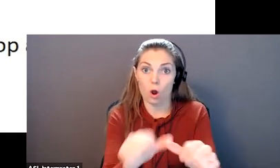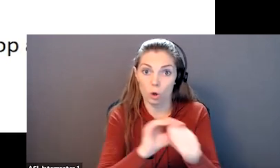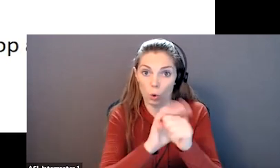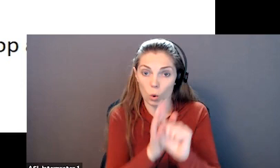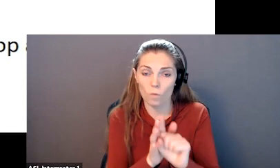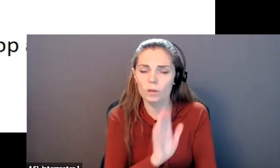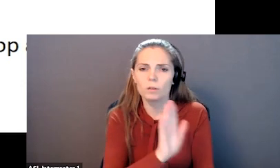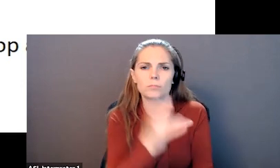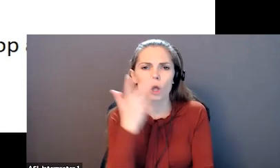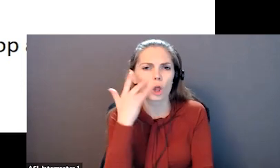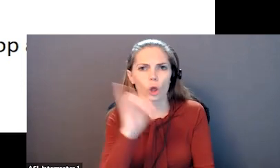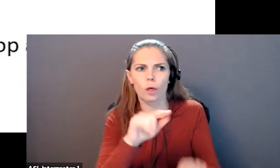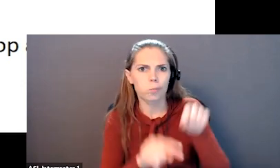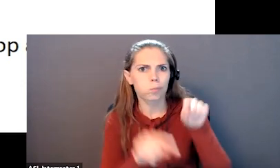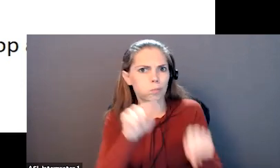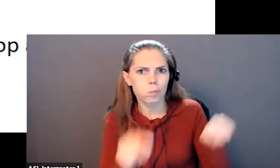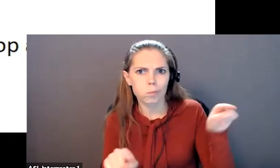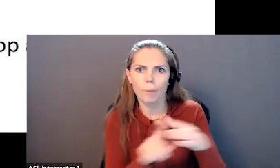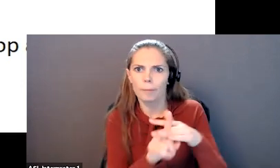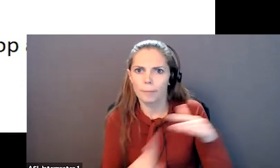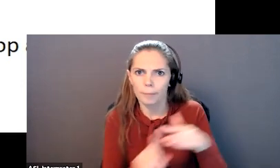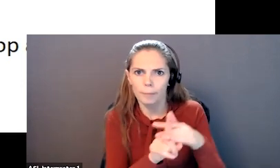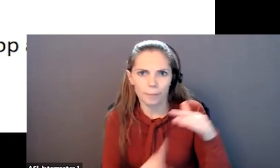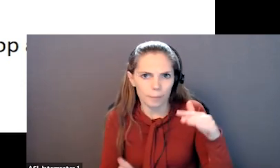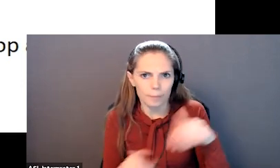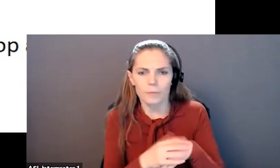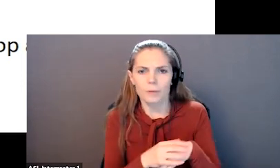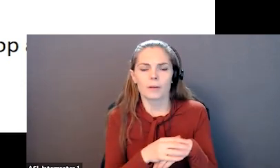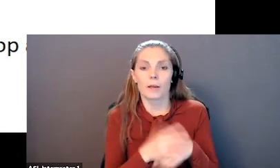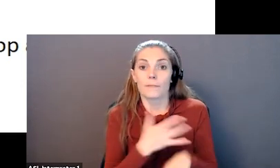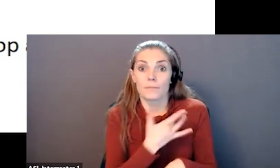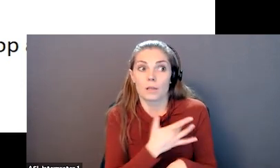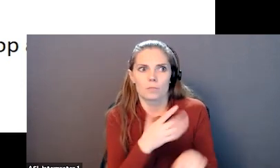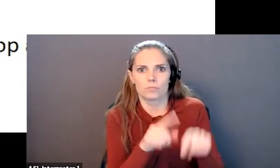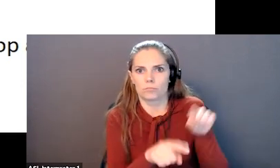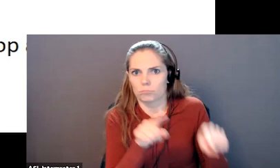in nature, people living with long COVID often experience challenges to their everyday function